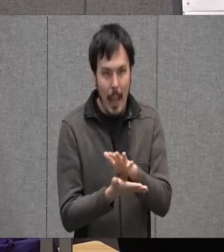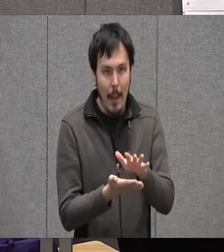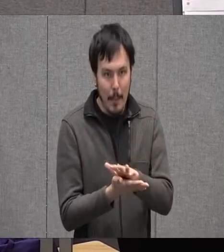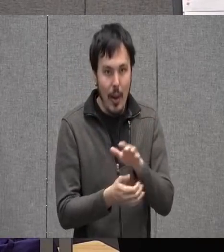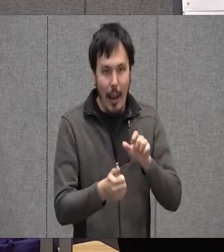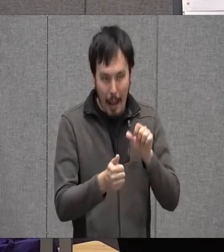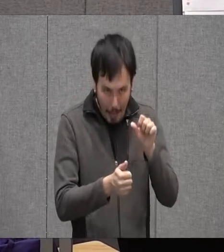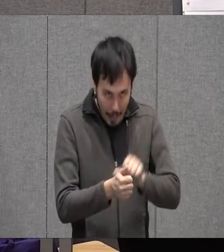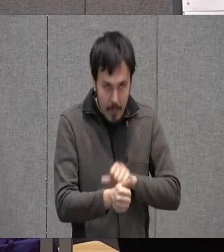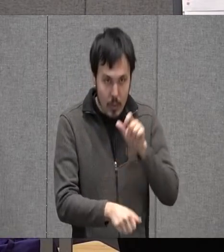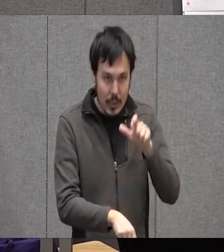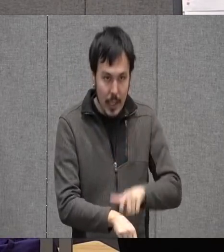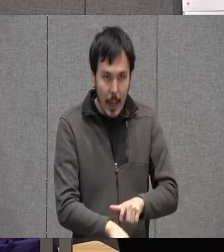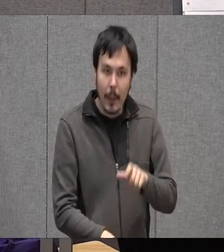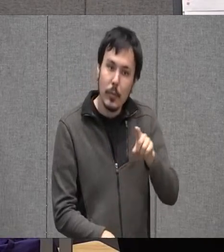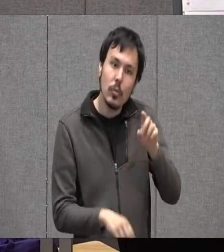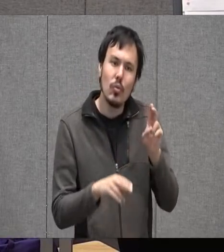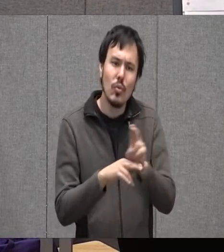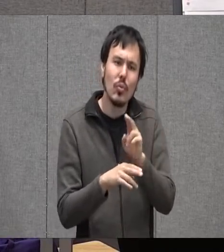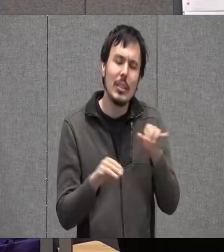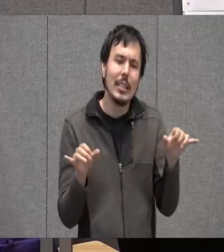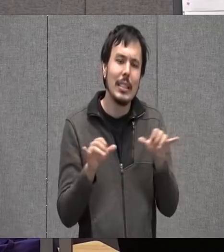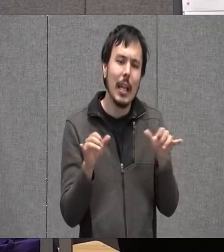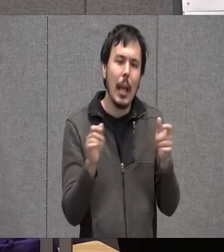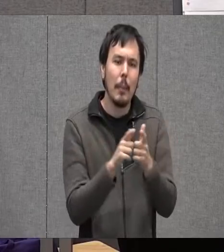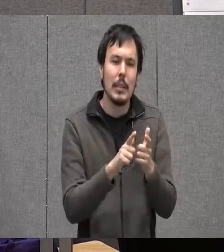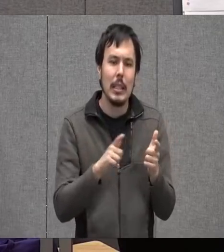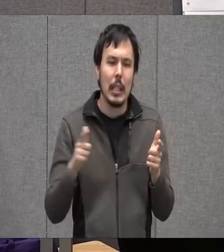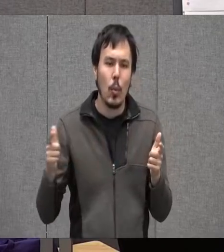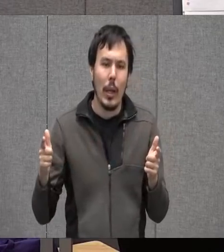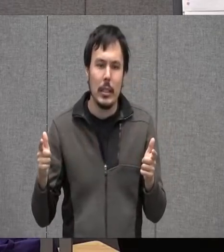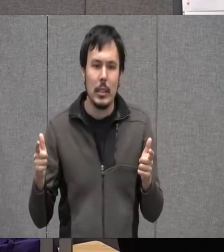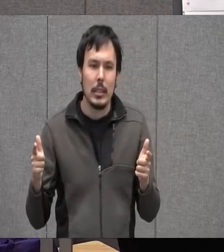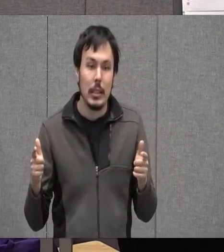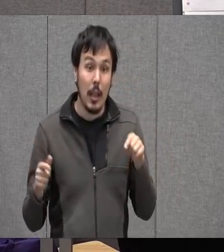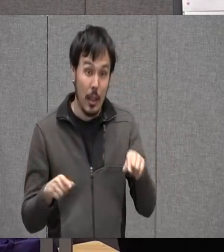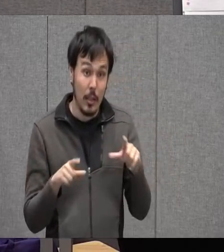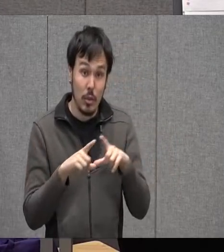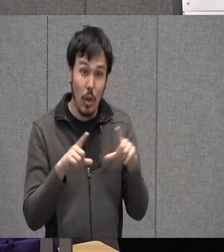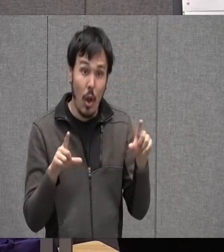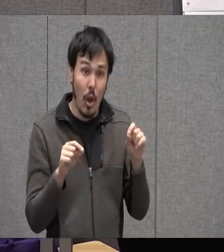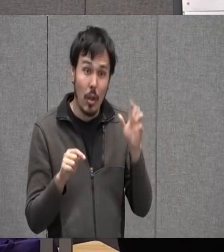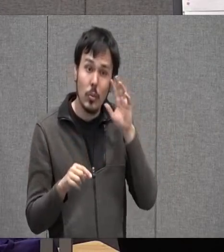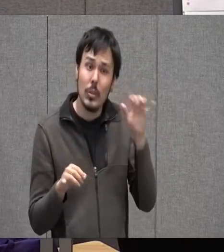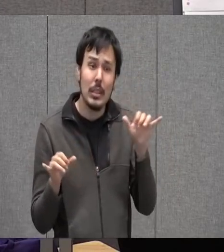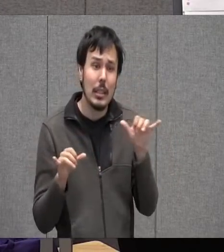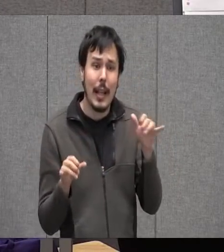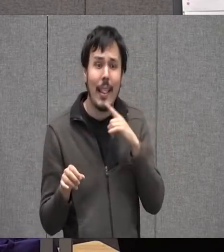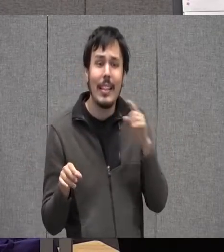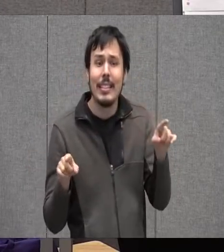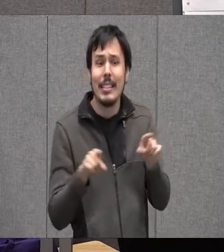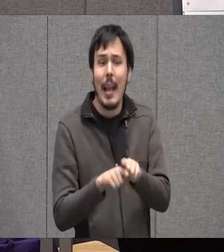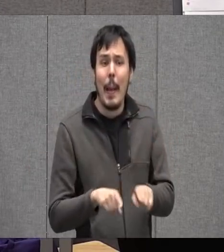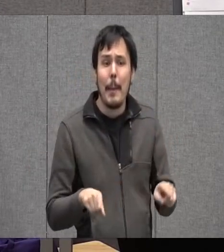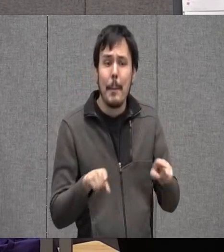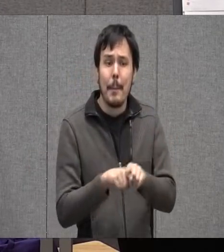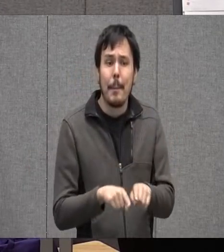And with this you just put the same sequence out. And these cards just say that same sequence that we just had up there.